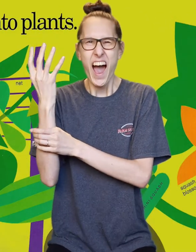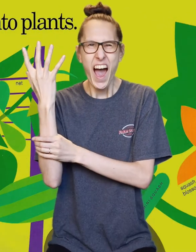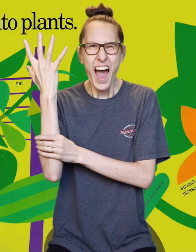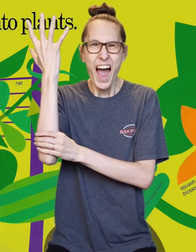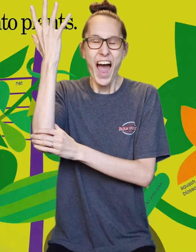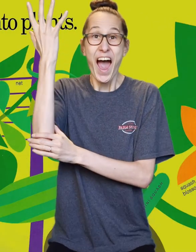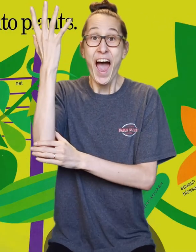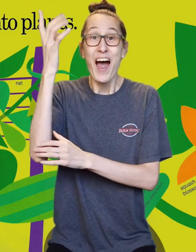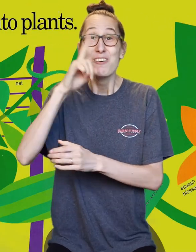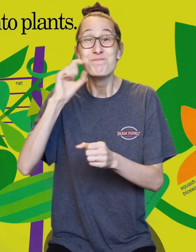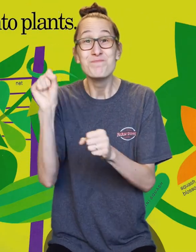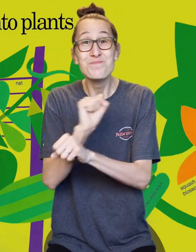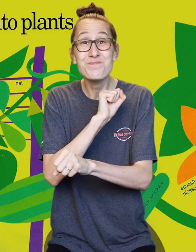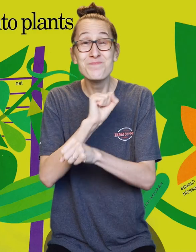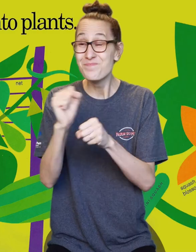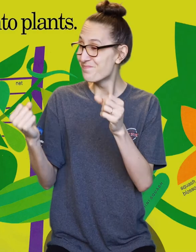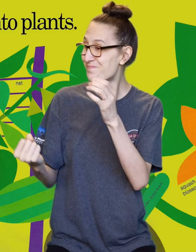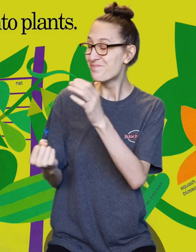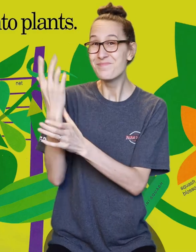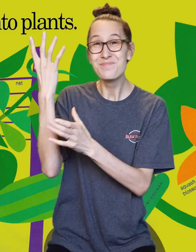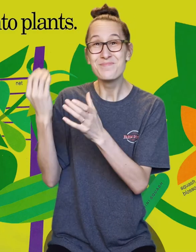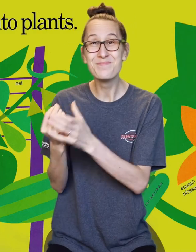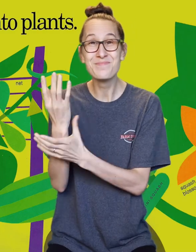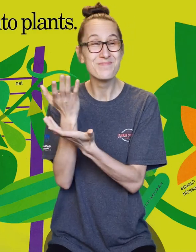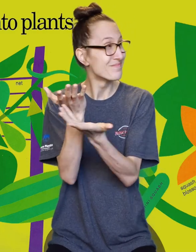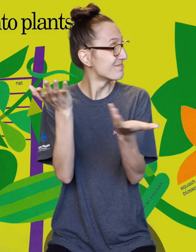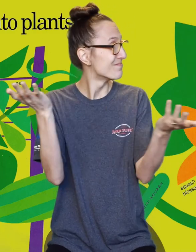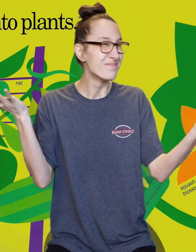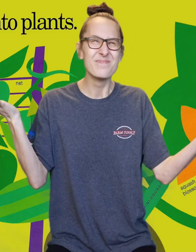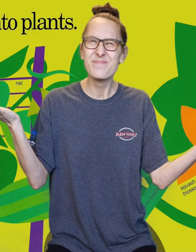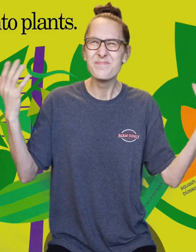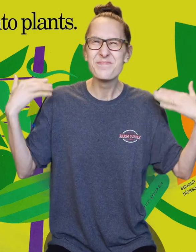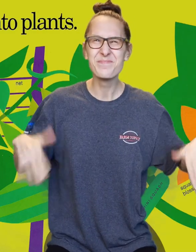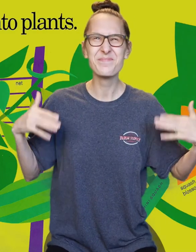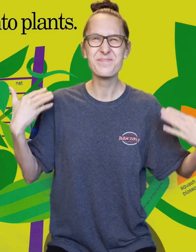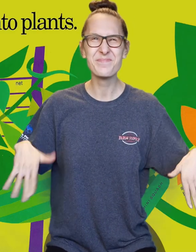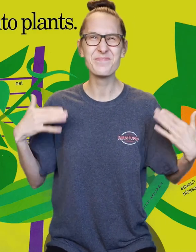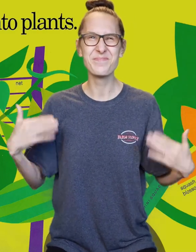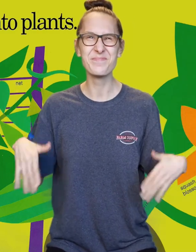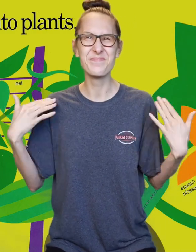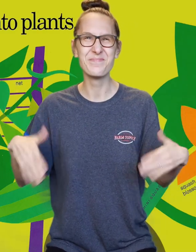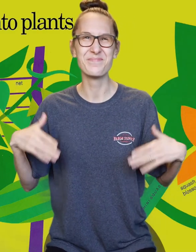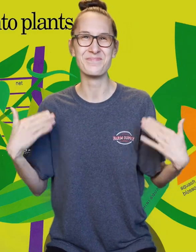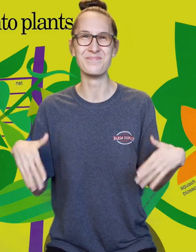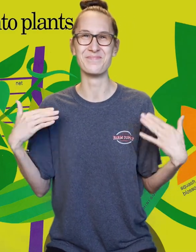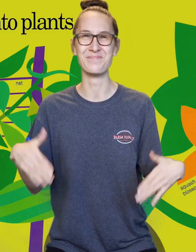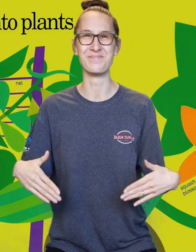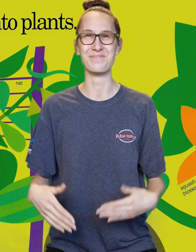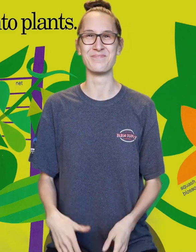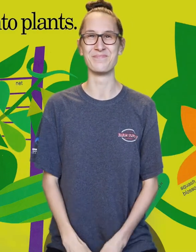and grow into plants